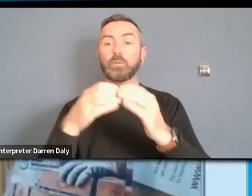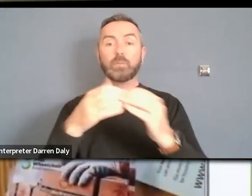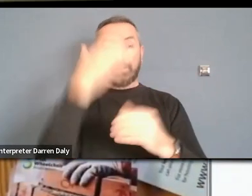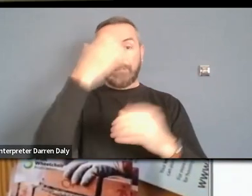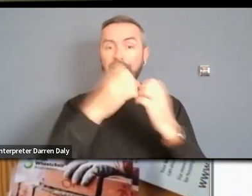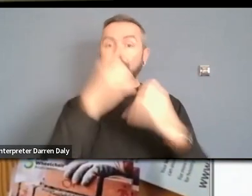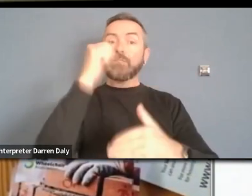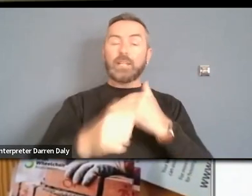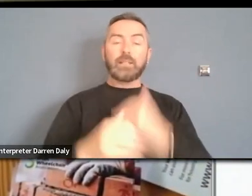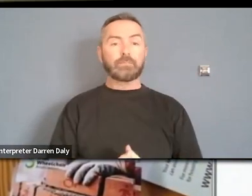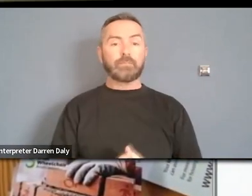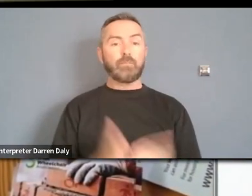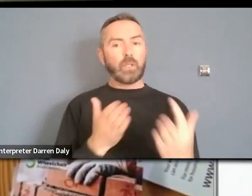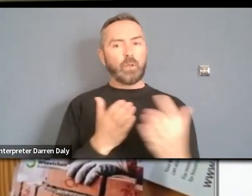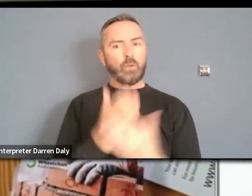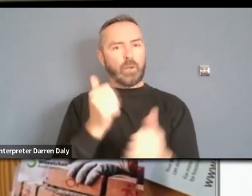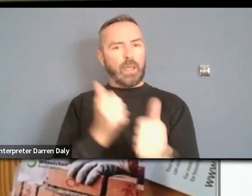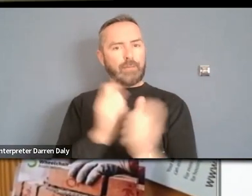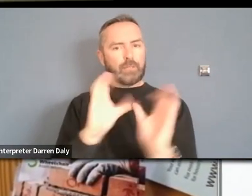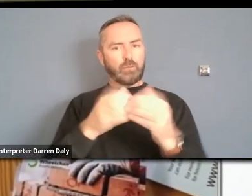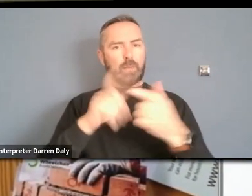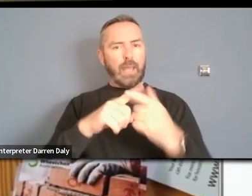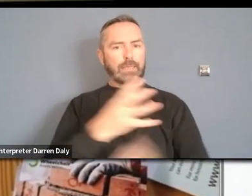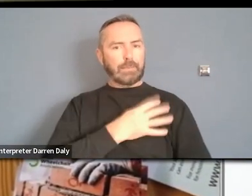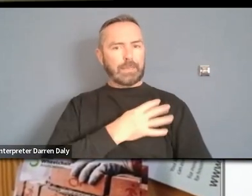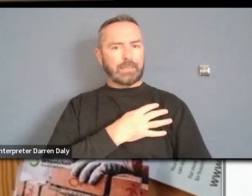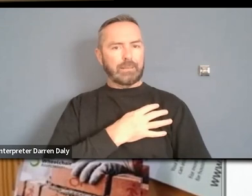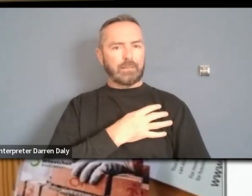Through our advocacy groups and committees we have identified our